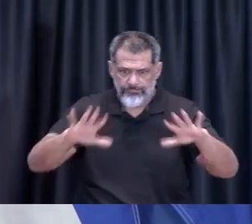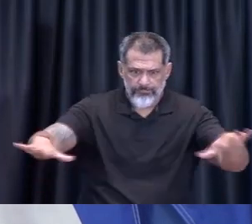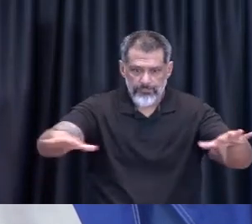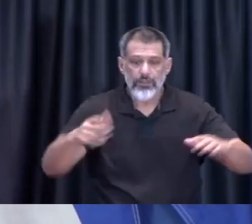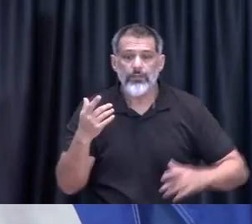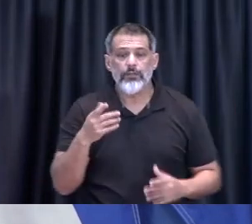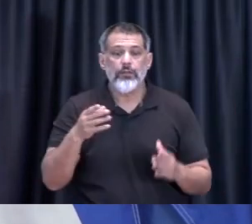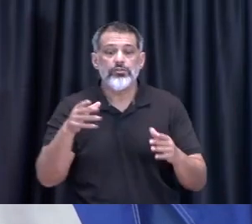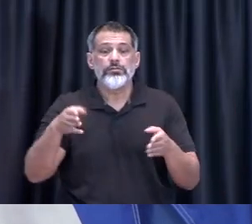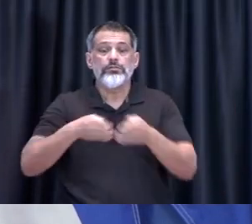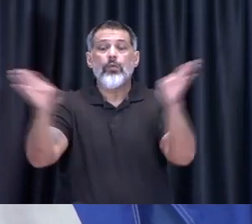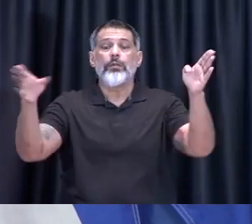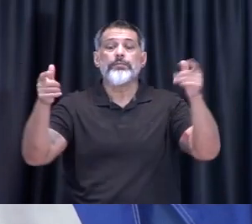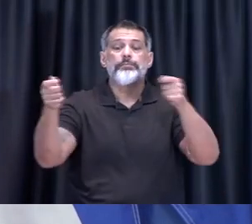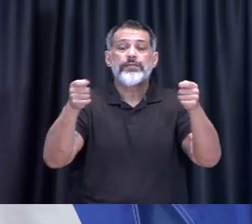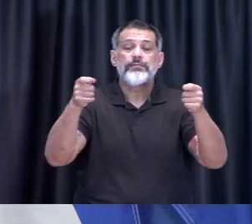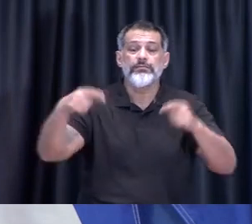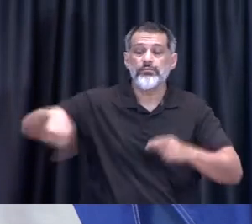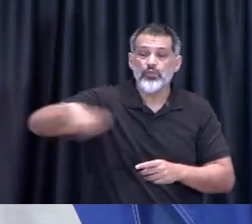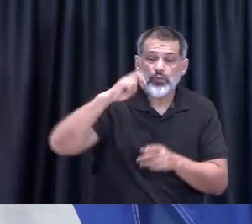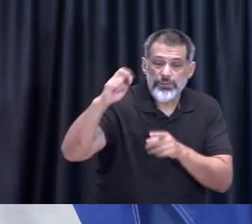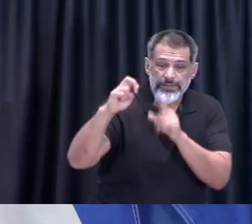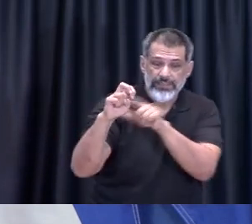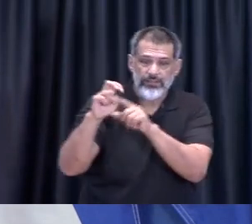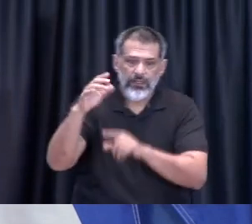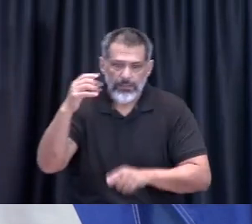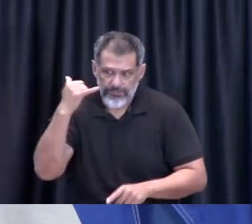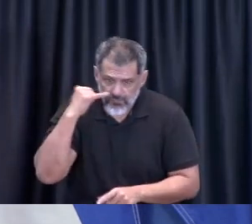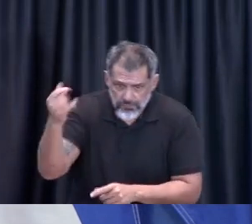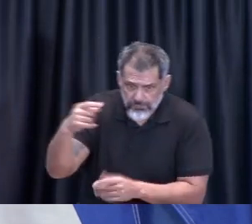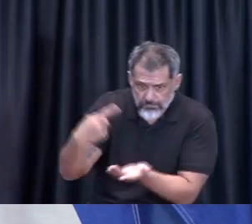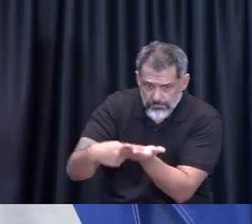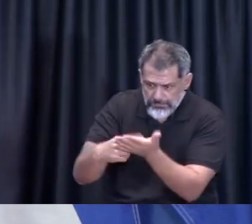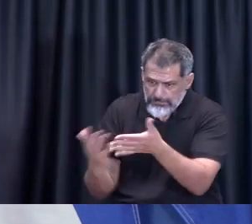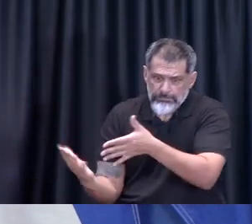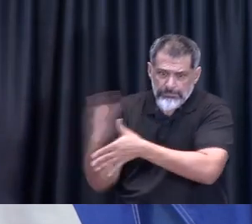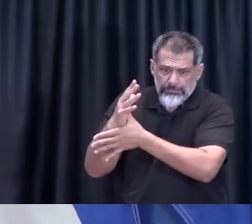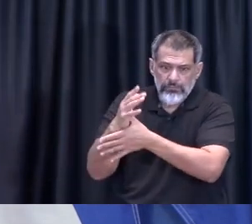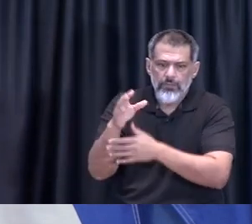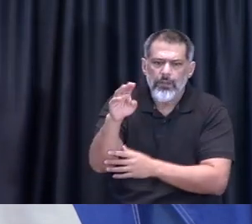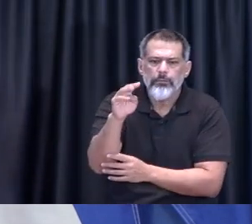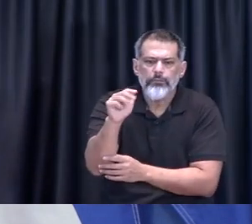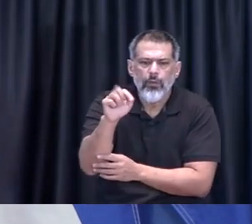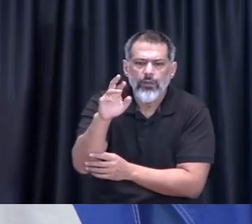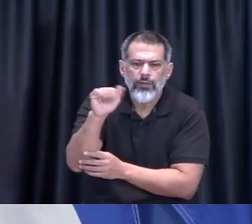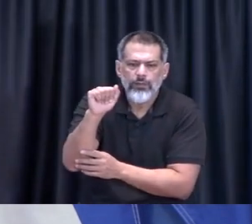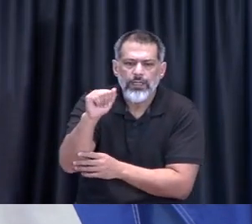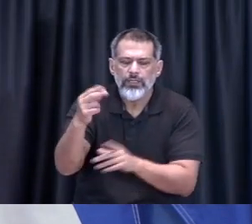services, if she can just expand on a prioritization, for example, Barbara. Thank you.